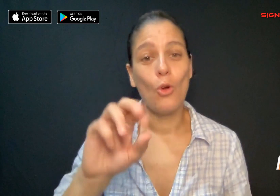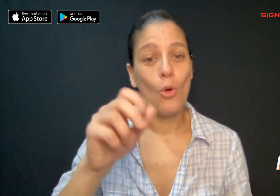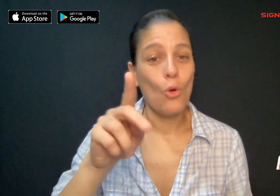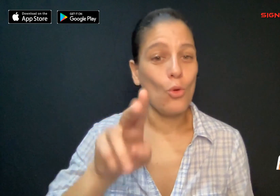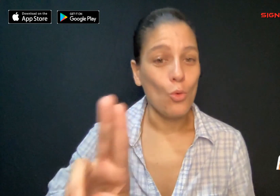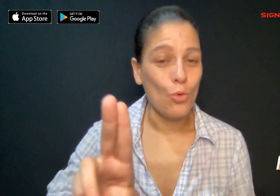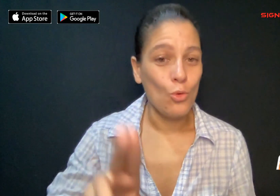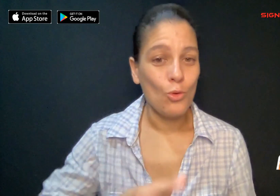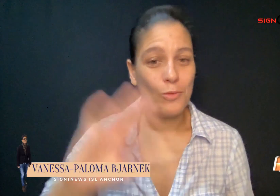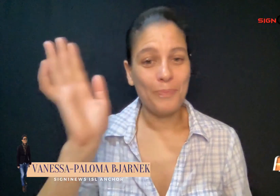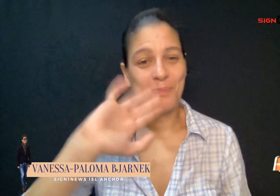Roku